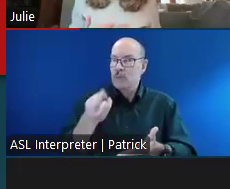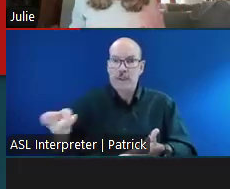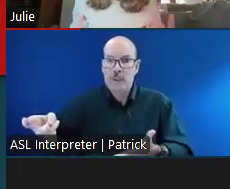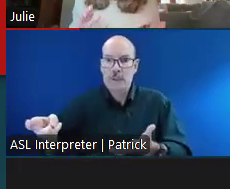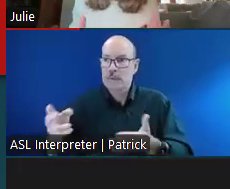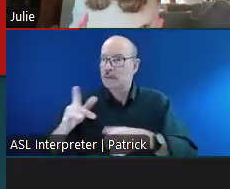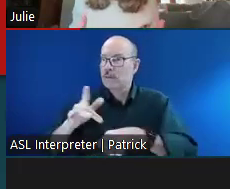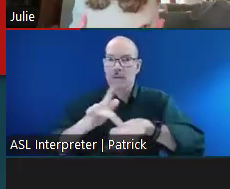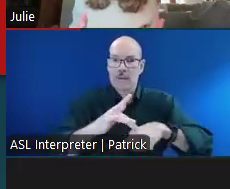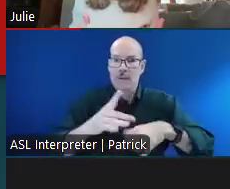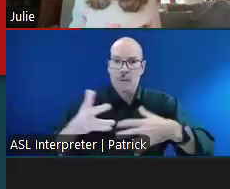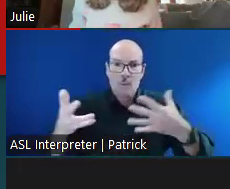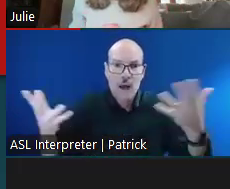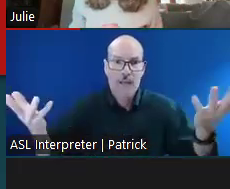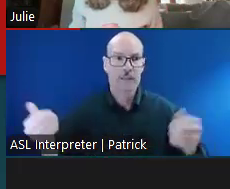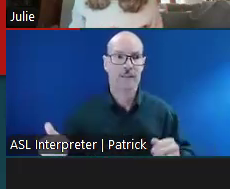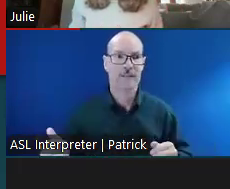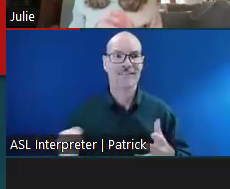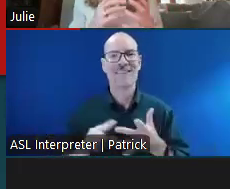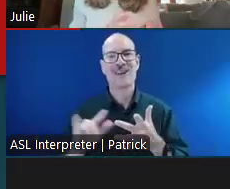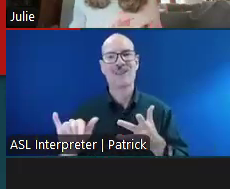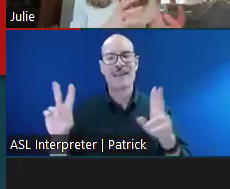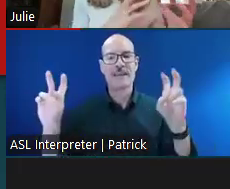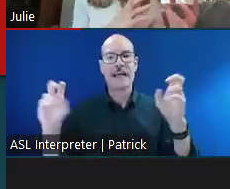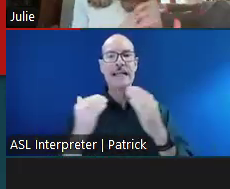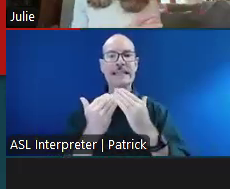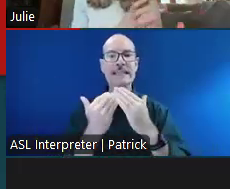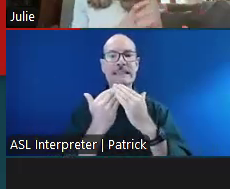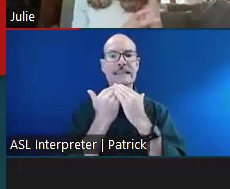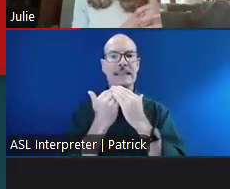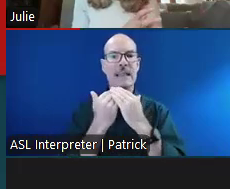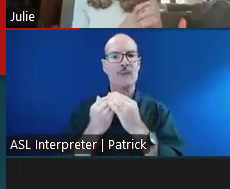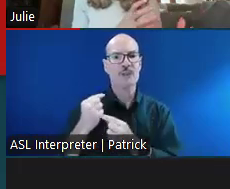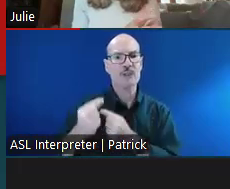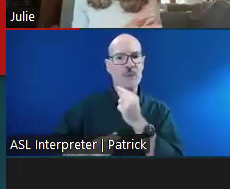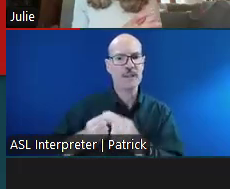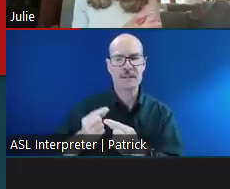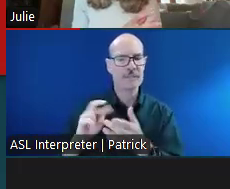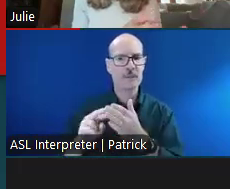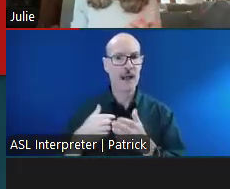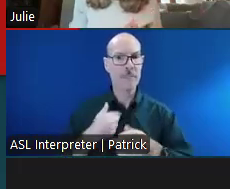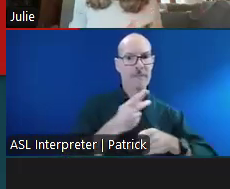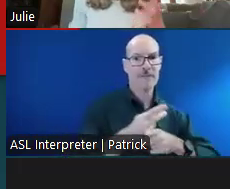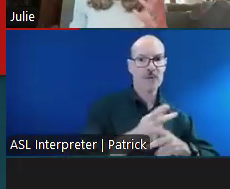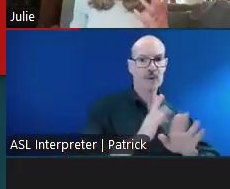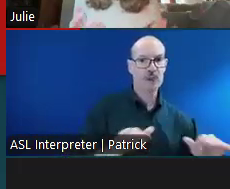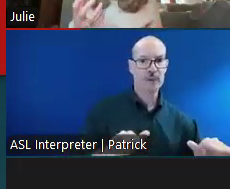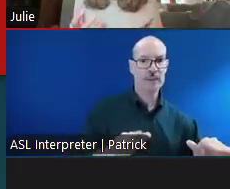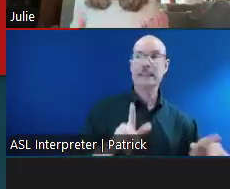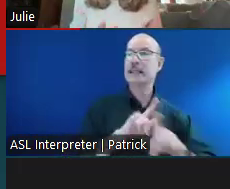And for many caregivers, the sandwich generation, they are also full-time working.